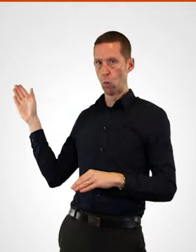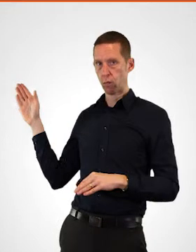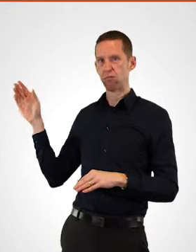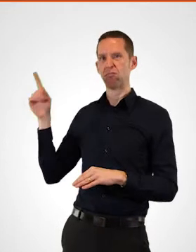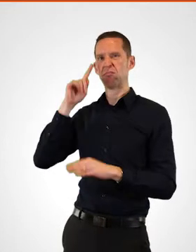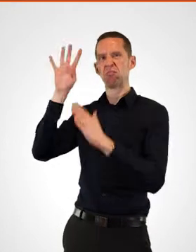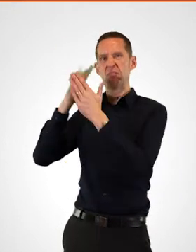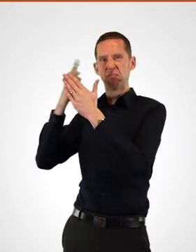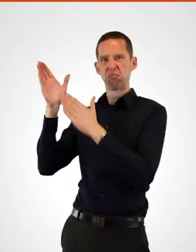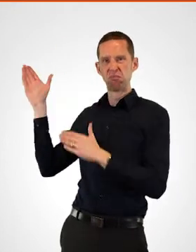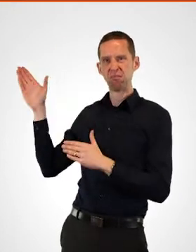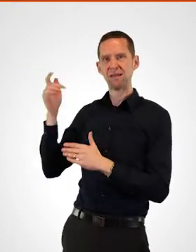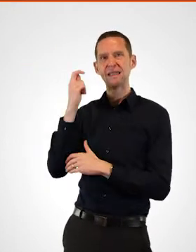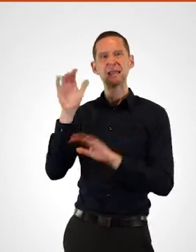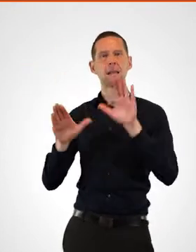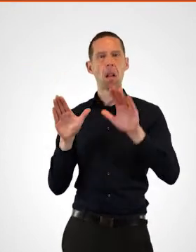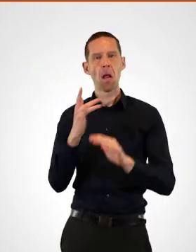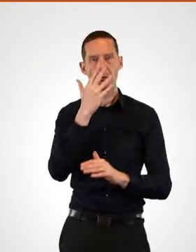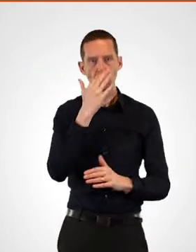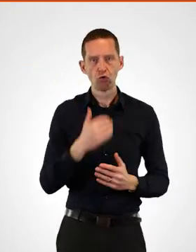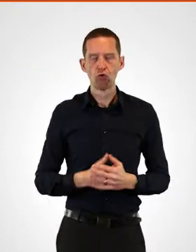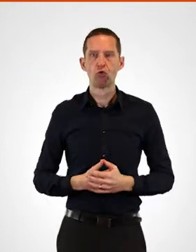and you can look there and you can see they're similar in age,